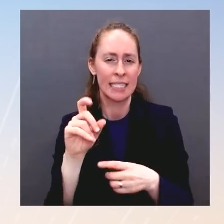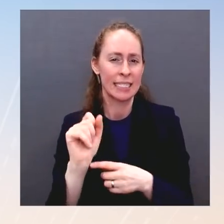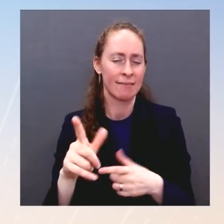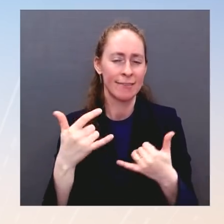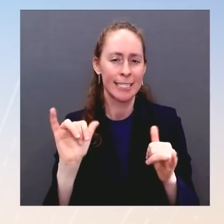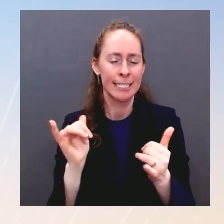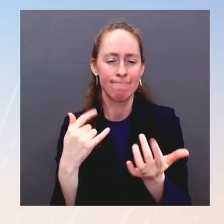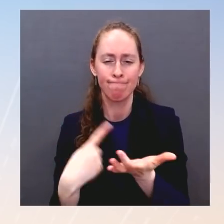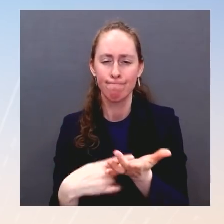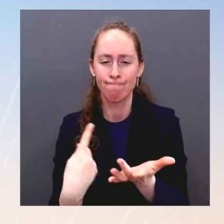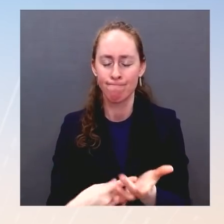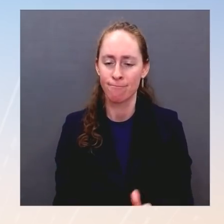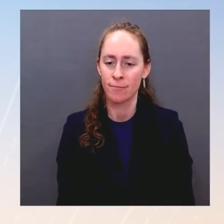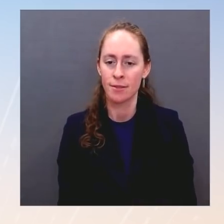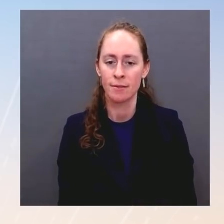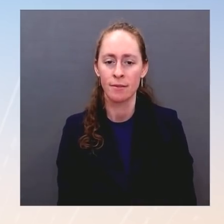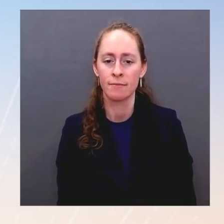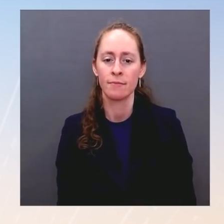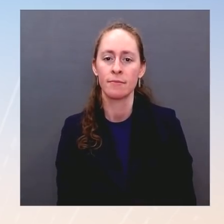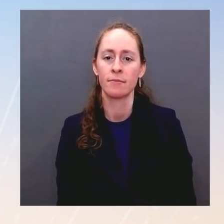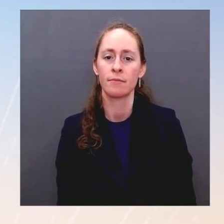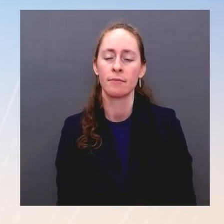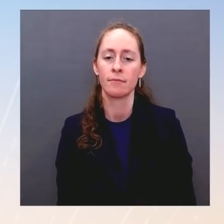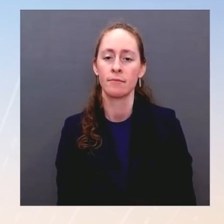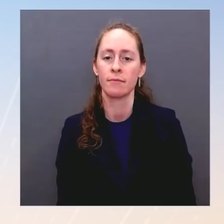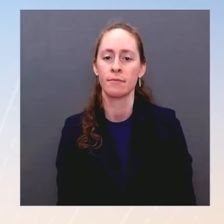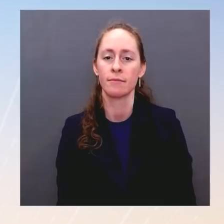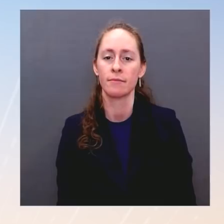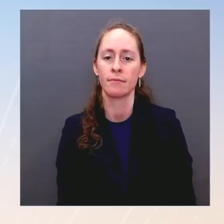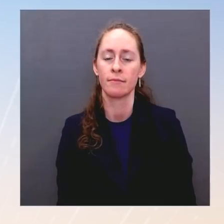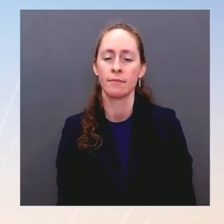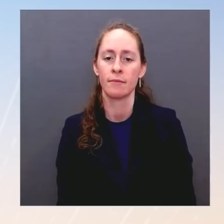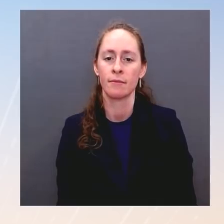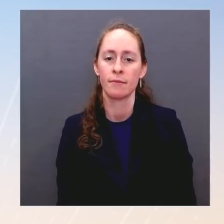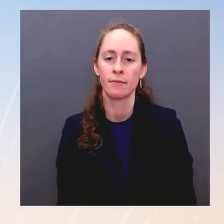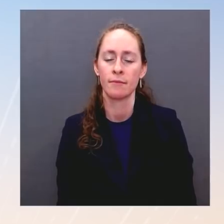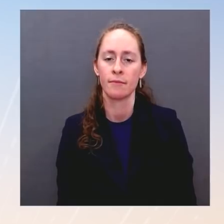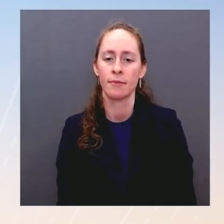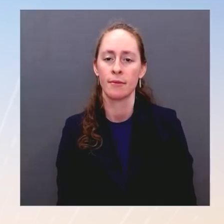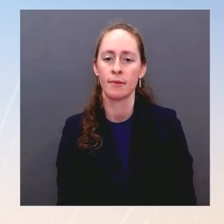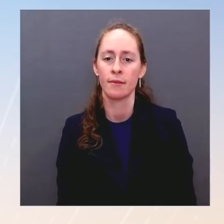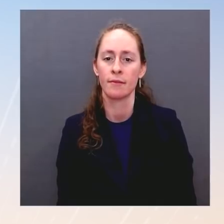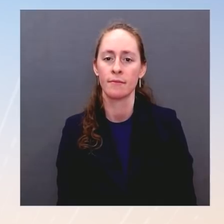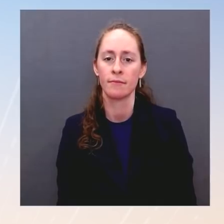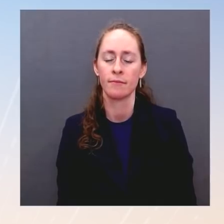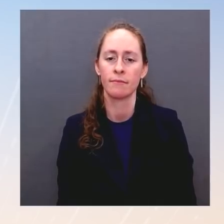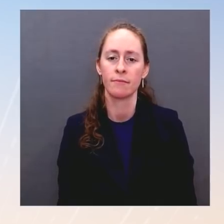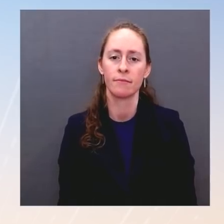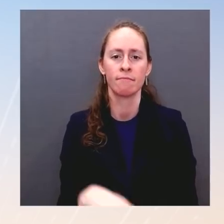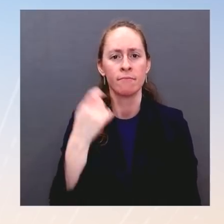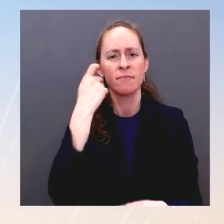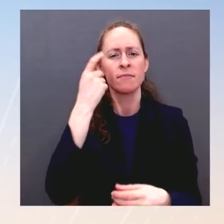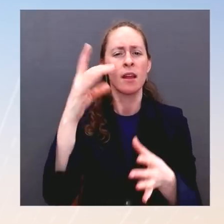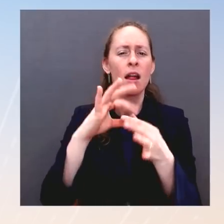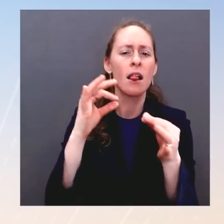engaging in diplomacy with Russia going forward. When he announced the sanctions today against Putin and Lavrov, the British Prime Minister told NATO leaders